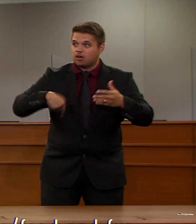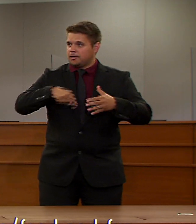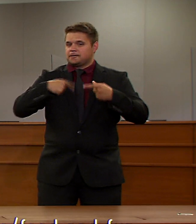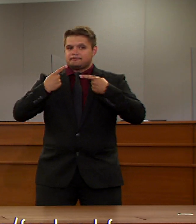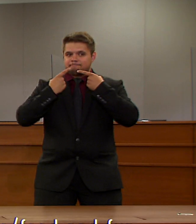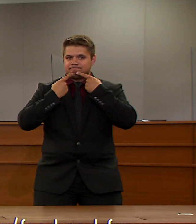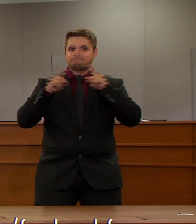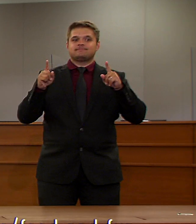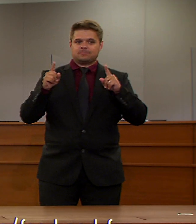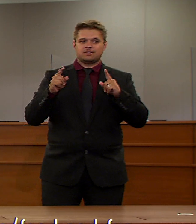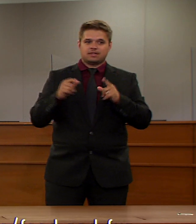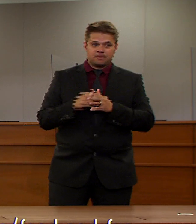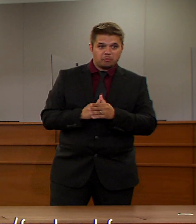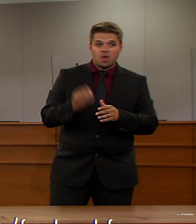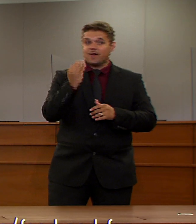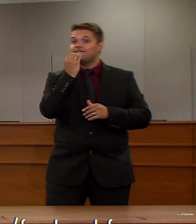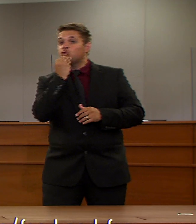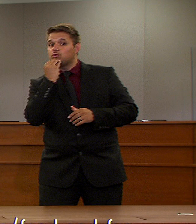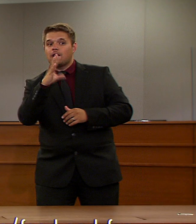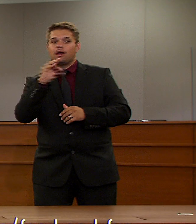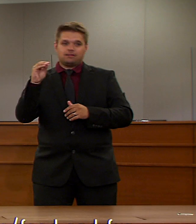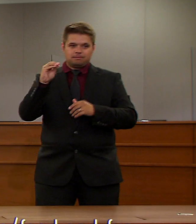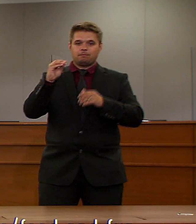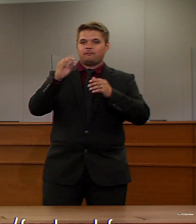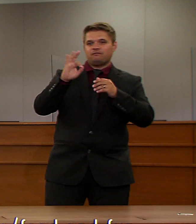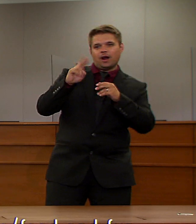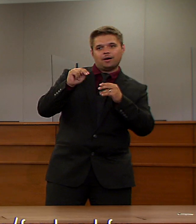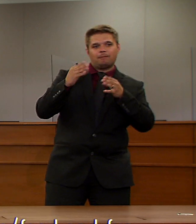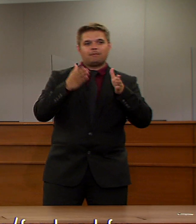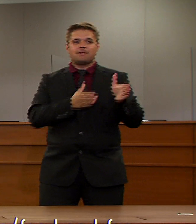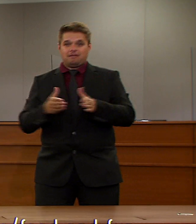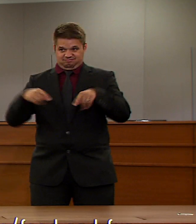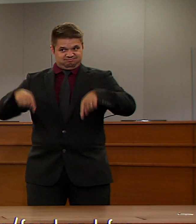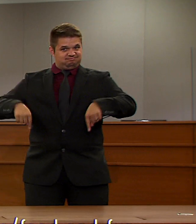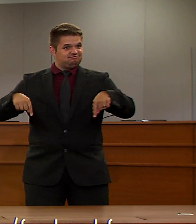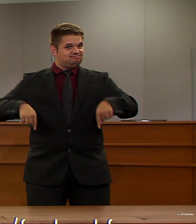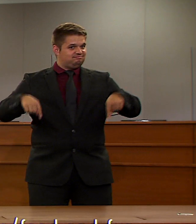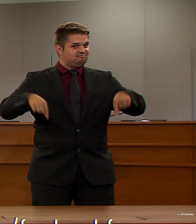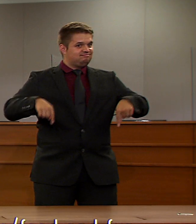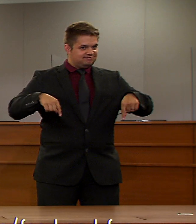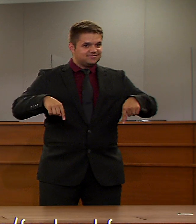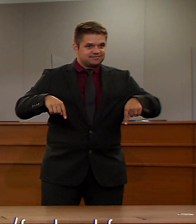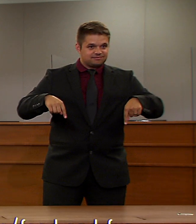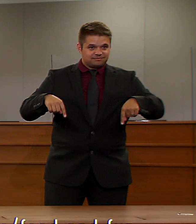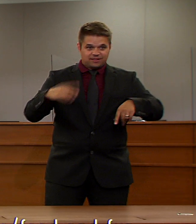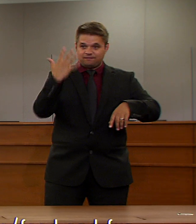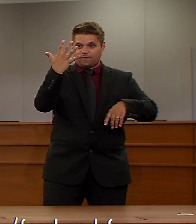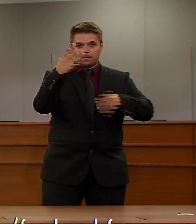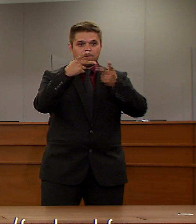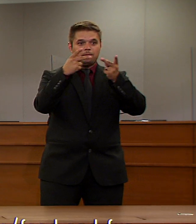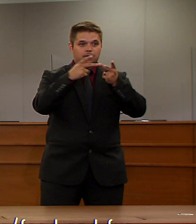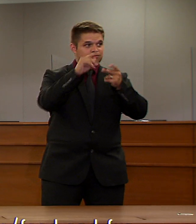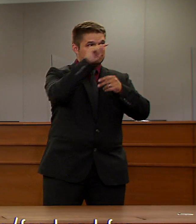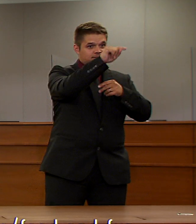running this program at five sites throughout the city providing free lunches and exciting activities for kids